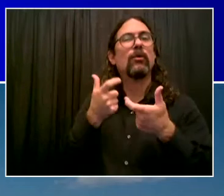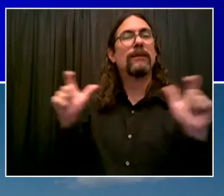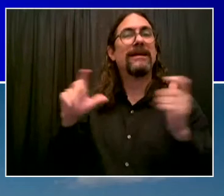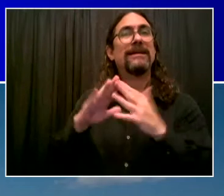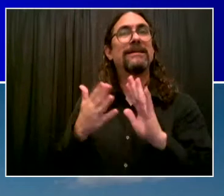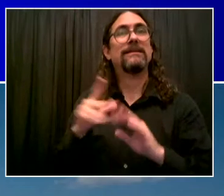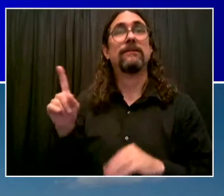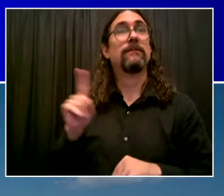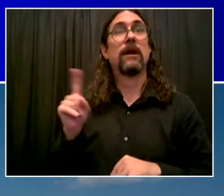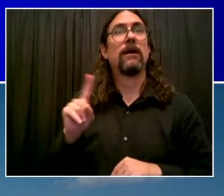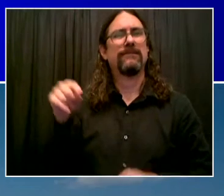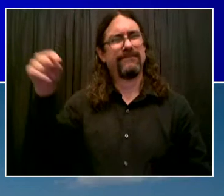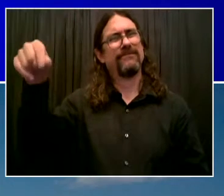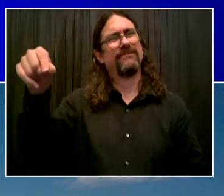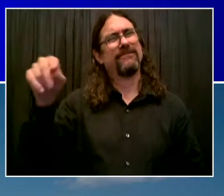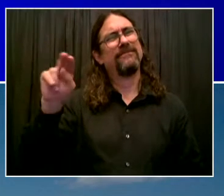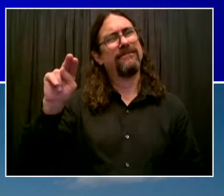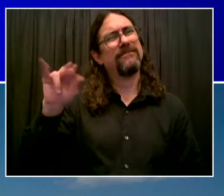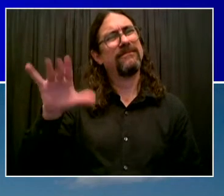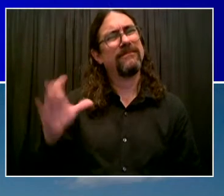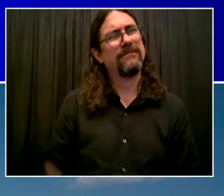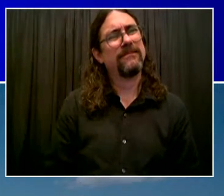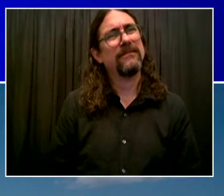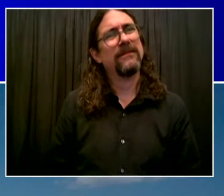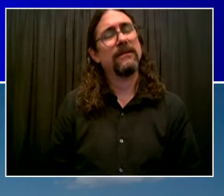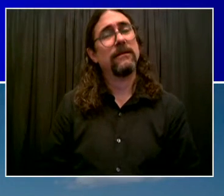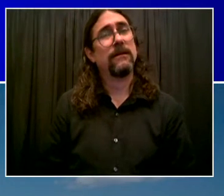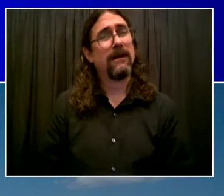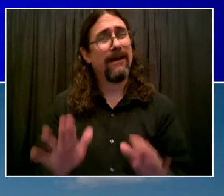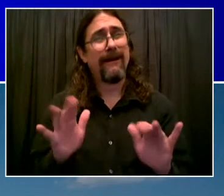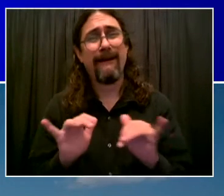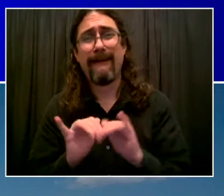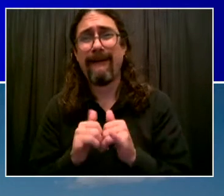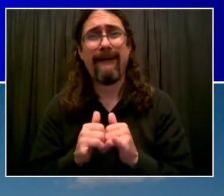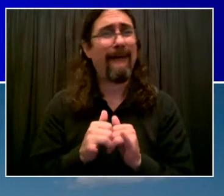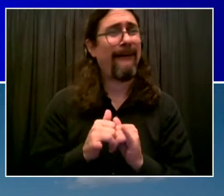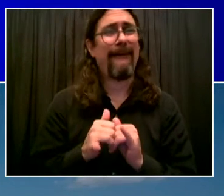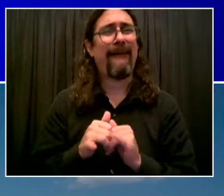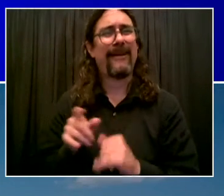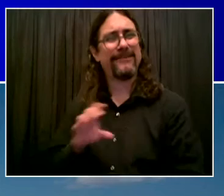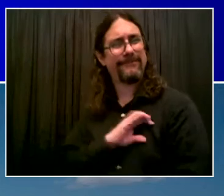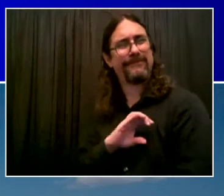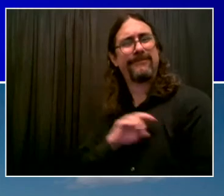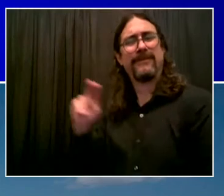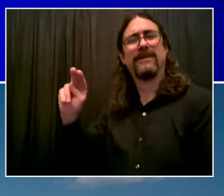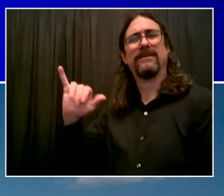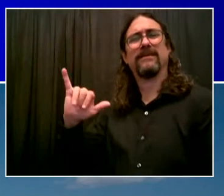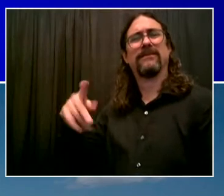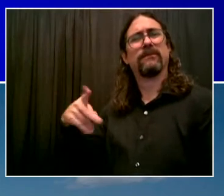MATTER WHAT. NYPD HAS DONE AMAZING WORK. WE WILL BE TALKING